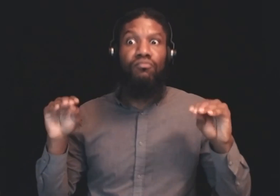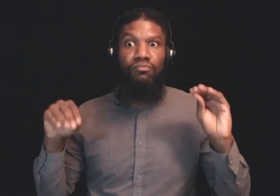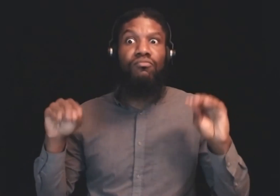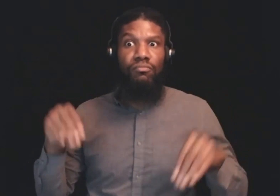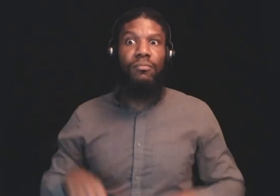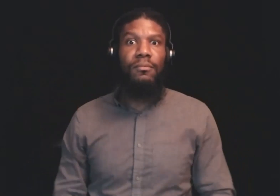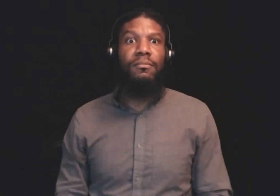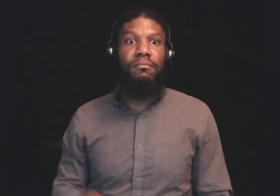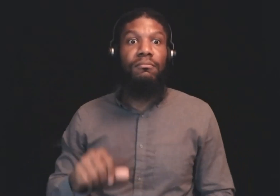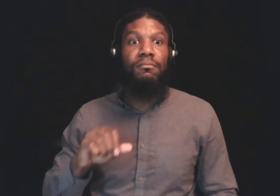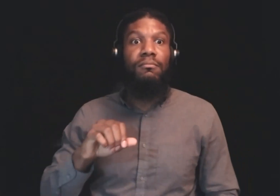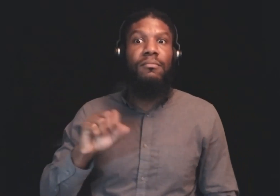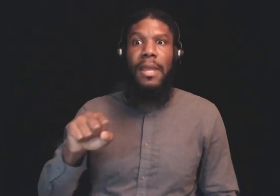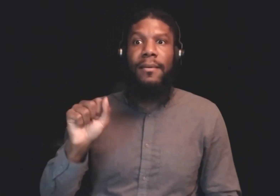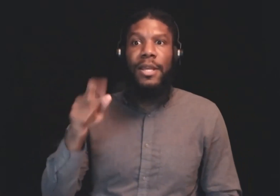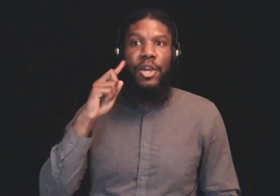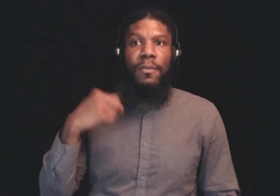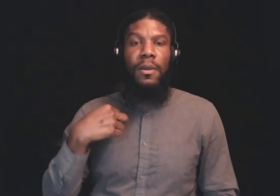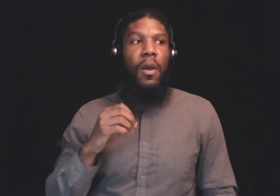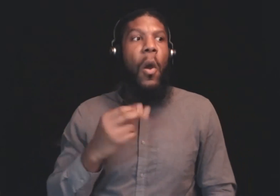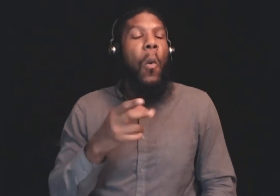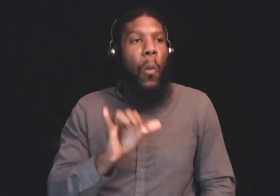Yeah we can hear you. [Michelle, moderator]: Oh, you can hear me. I I